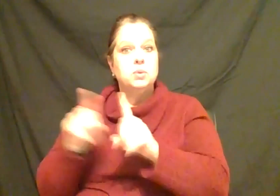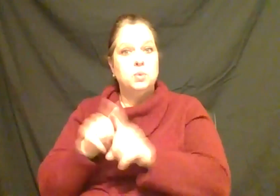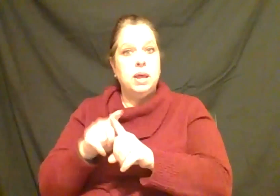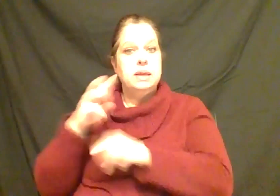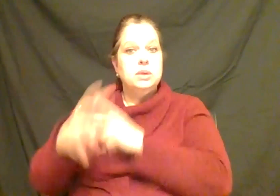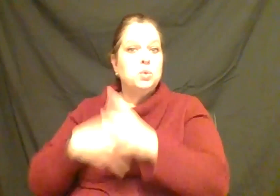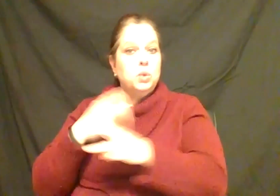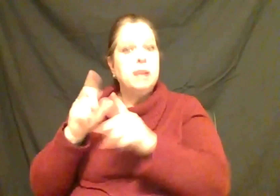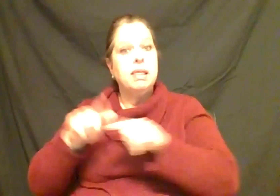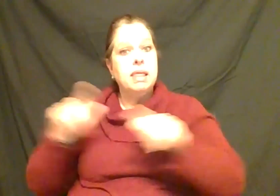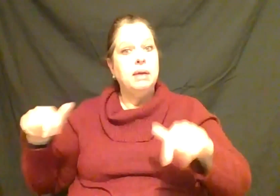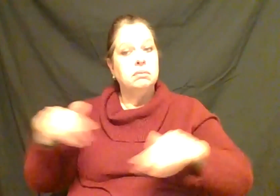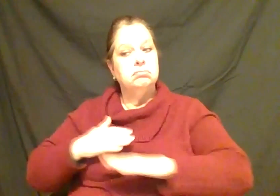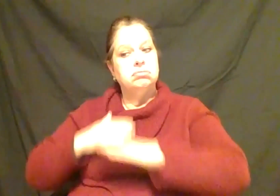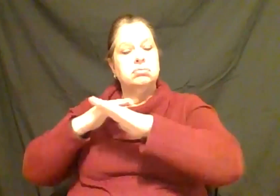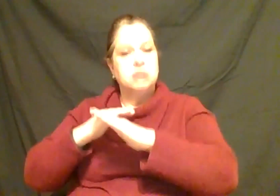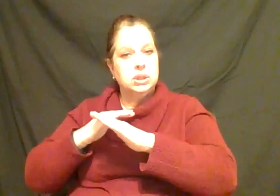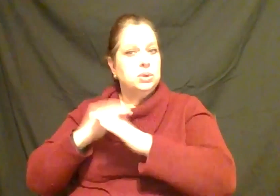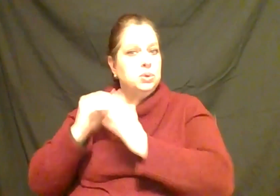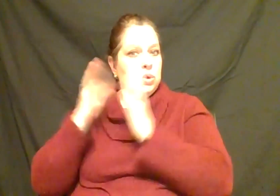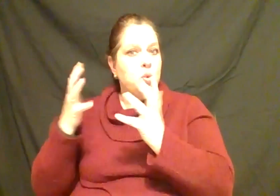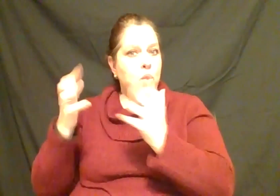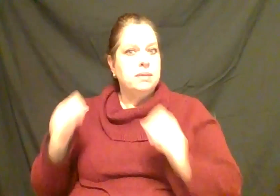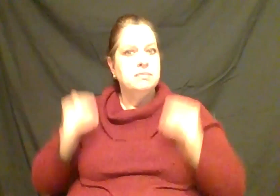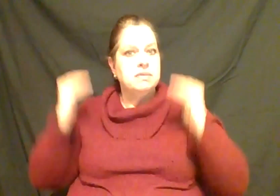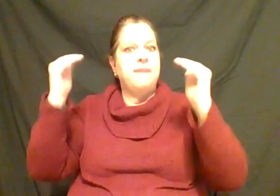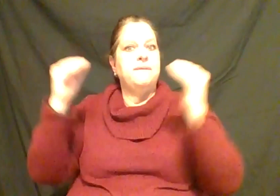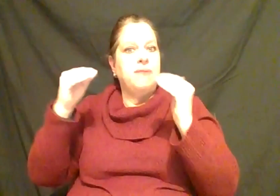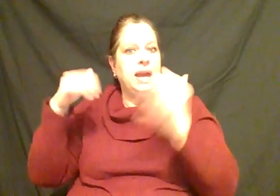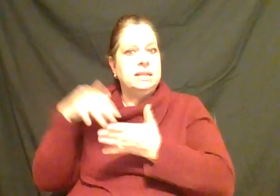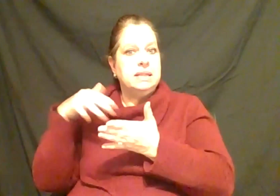can be a barrier for students who want to earn an advanced studies diploma and so kind of do two